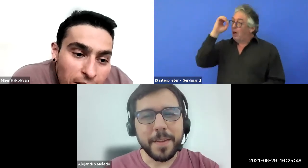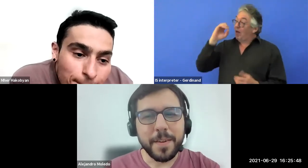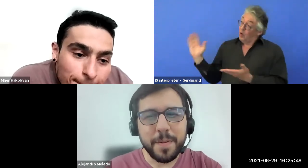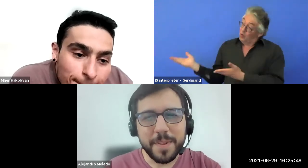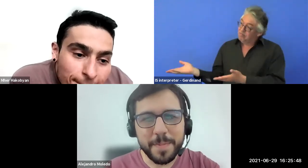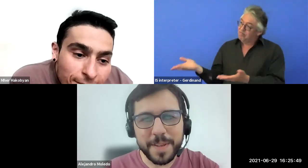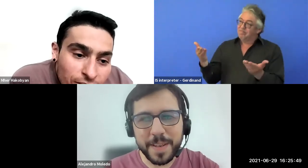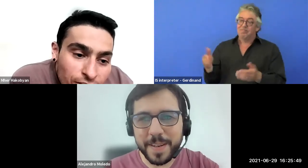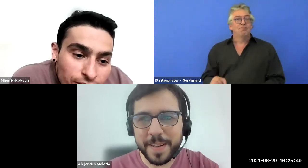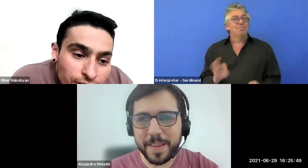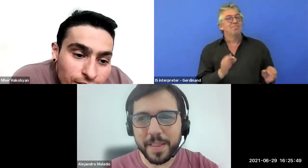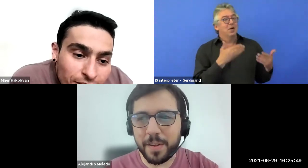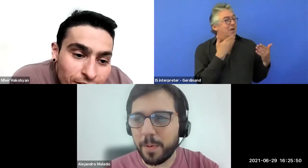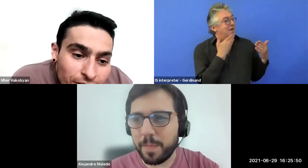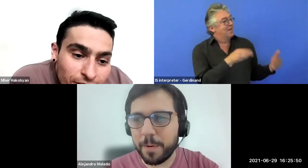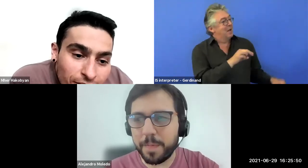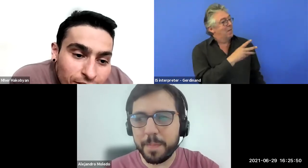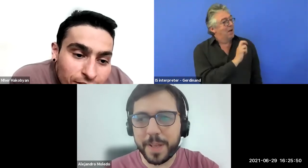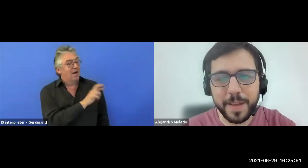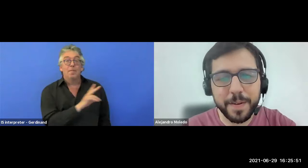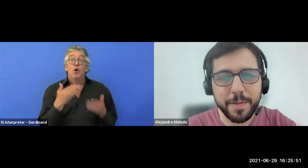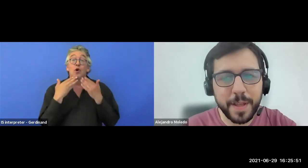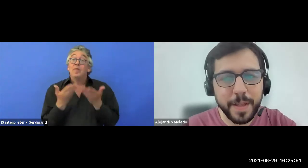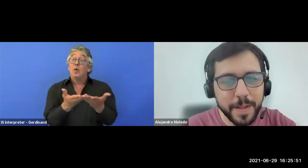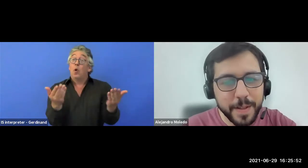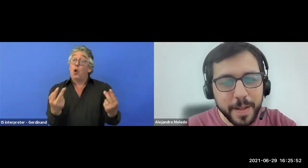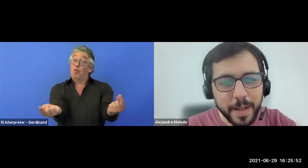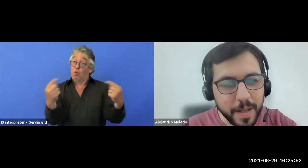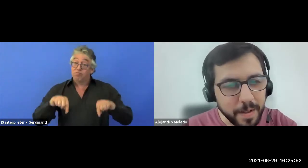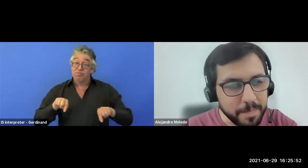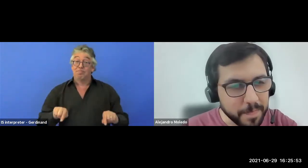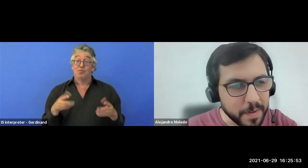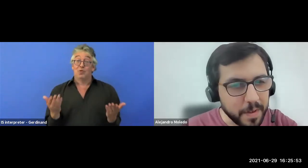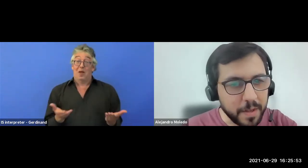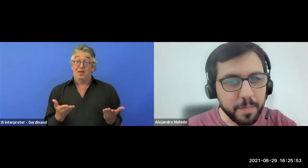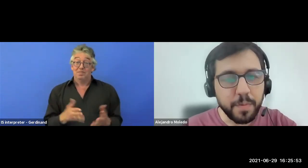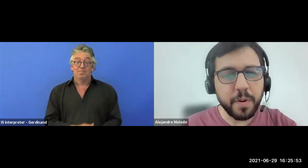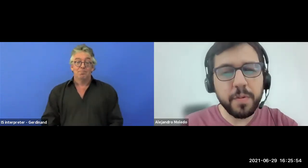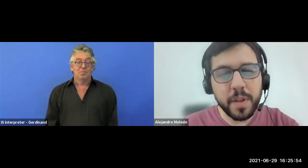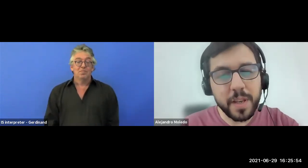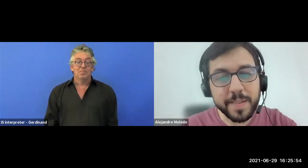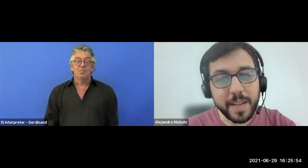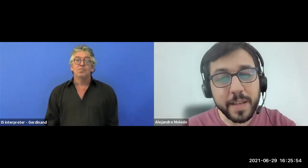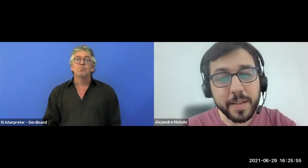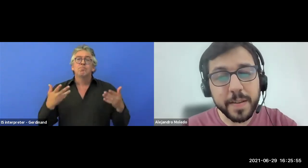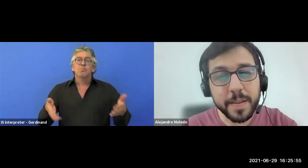Thank you very much. Thank you all for being here today. Let's move on to the next slide.